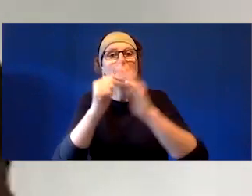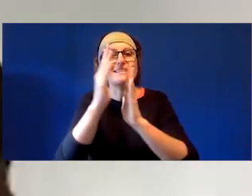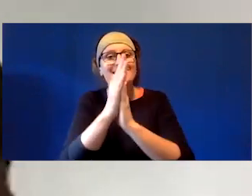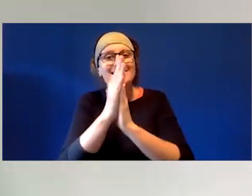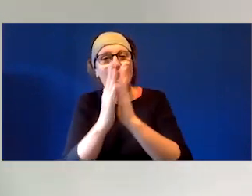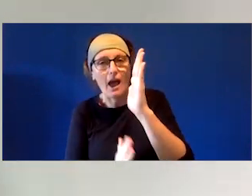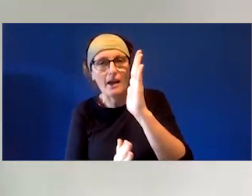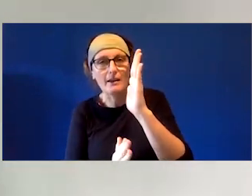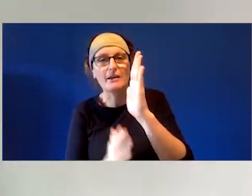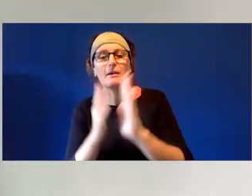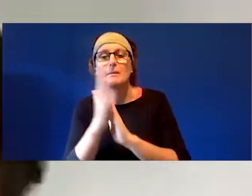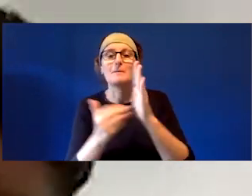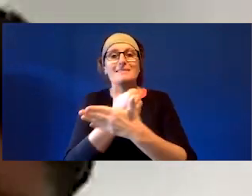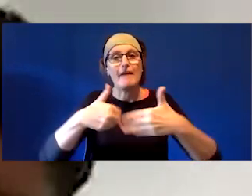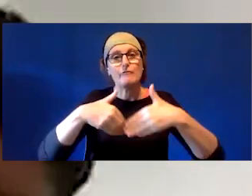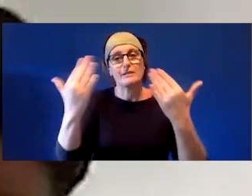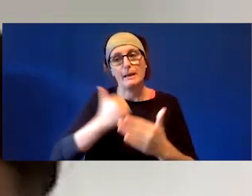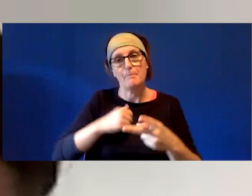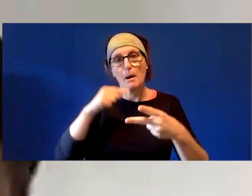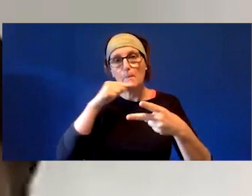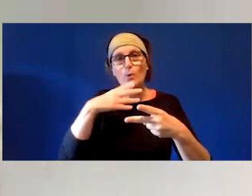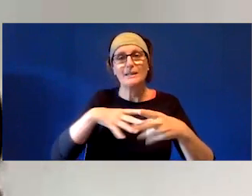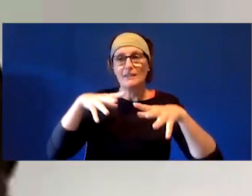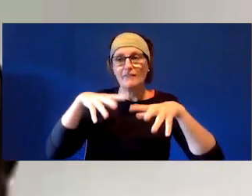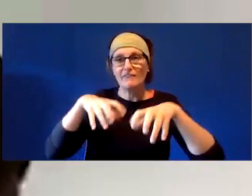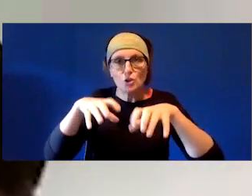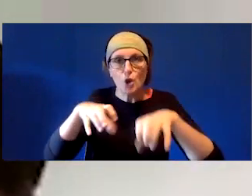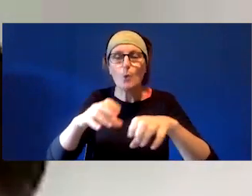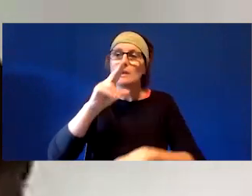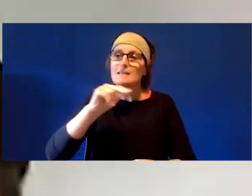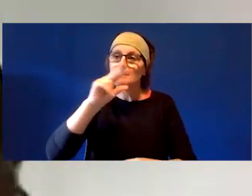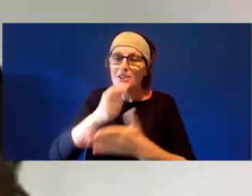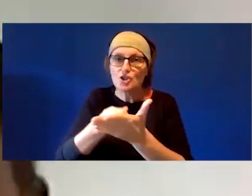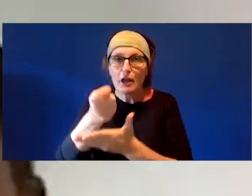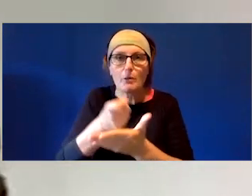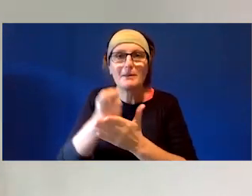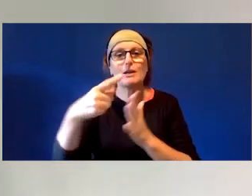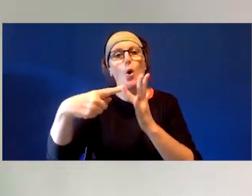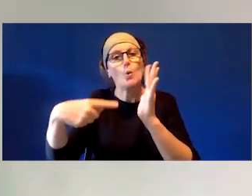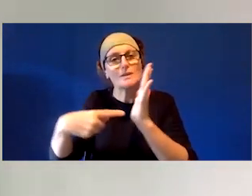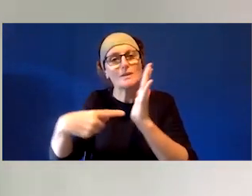He snreeds to do speech -- needs to do speech therapy, occupational therapy, et cetera, et cetera.